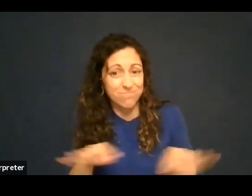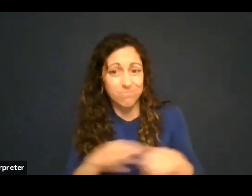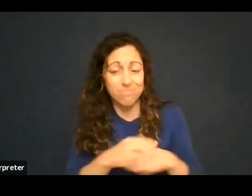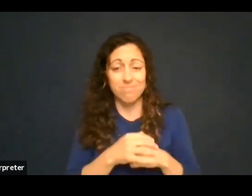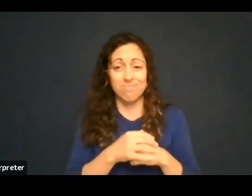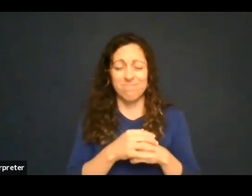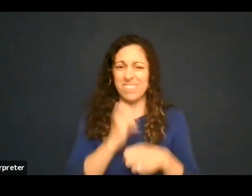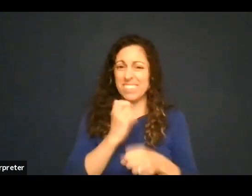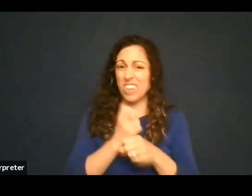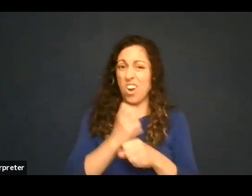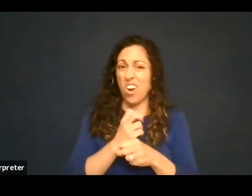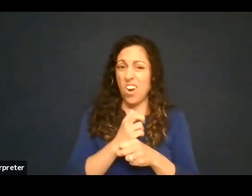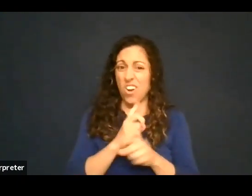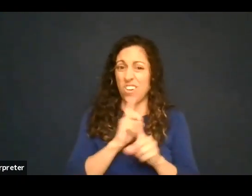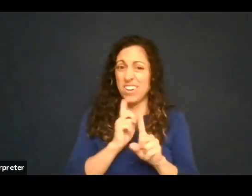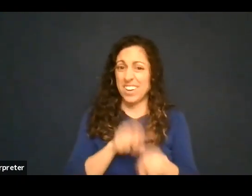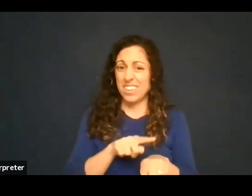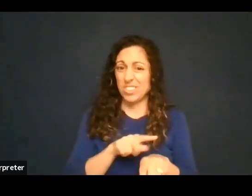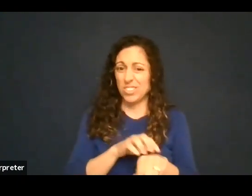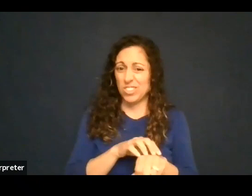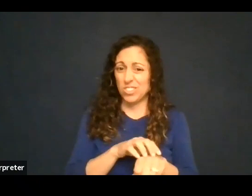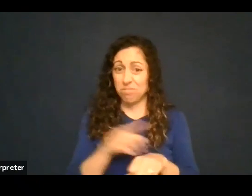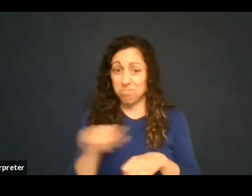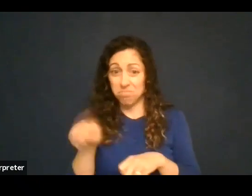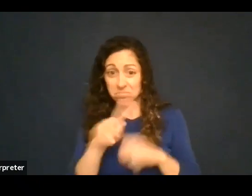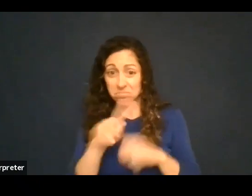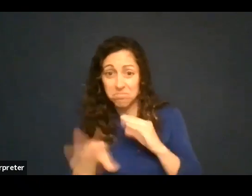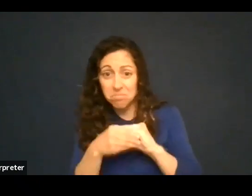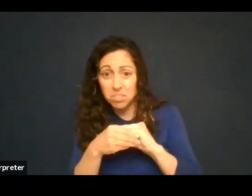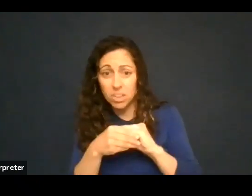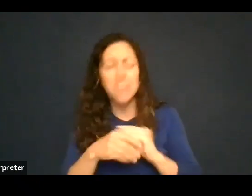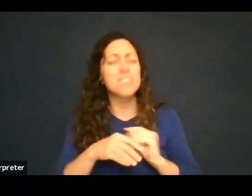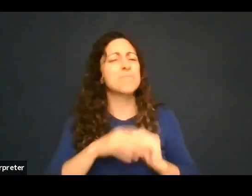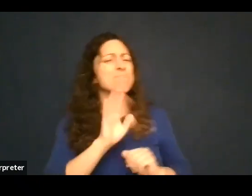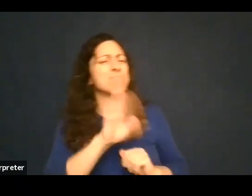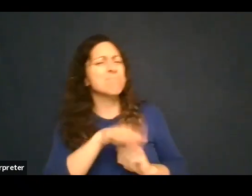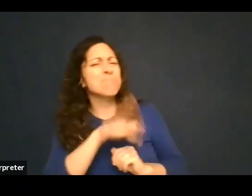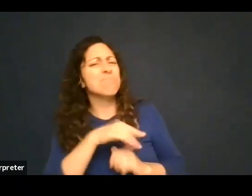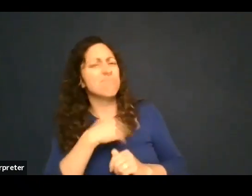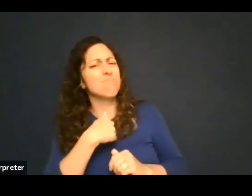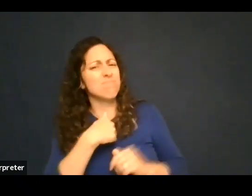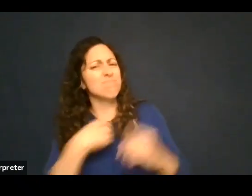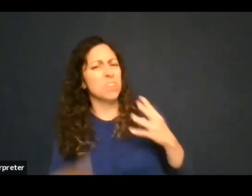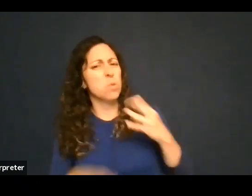Marly, I just want to chime in on some things that are in clinical trials right now that